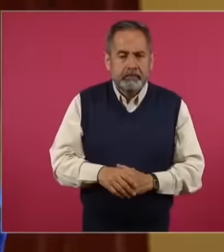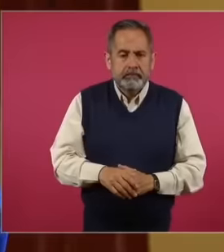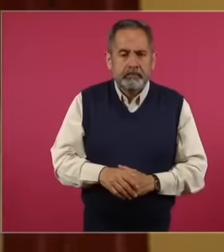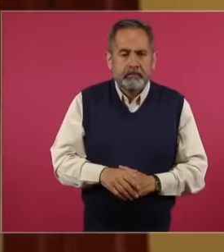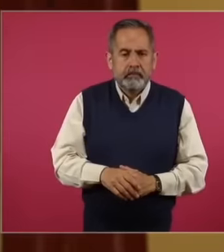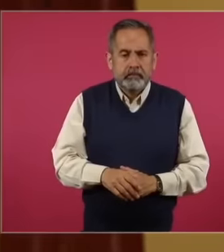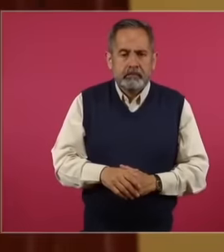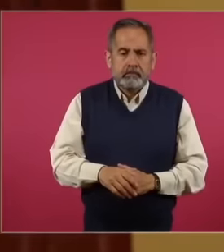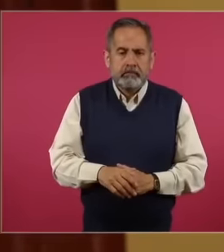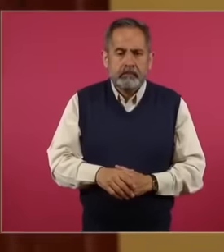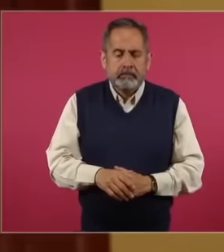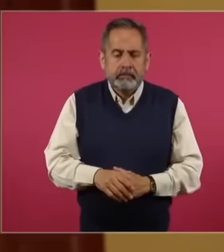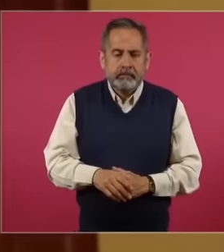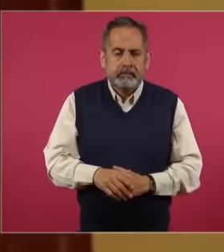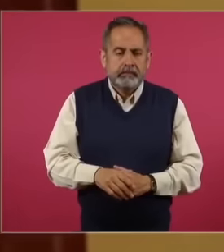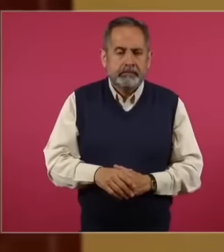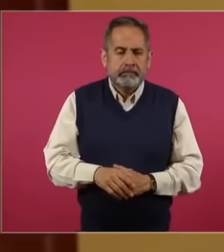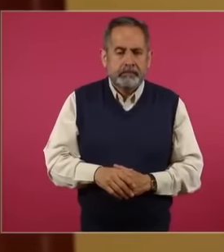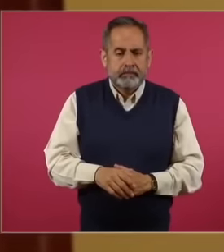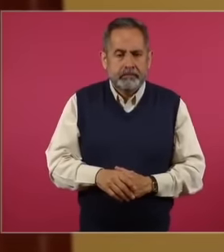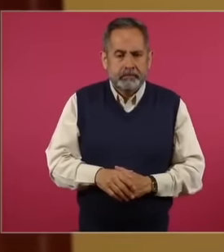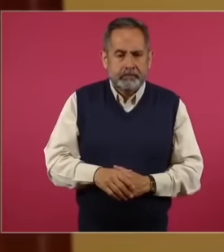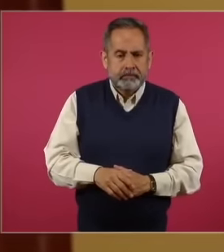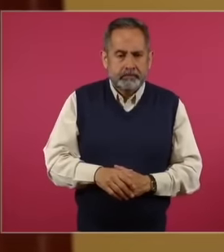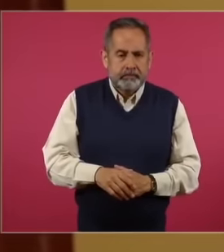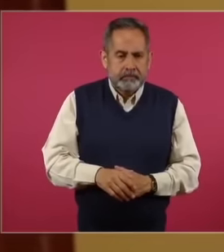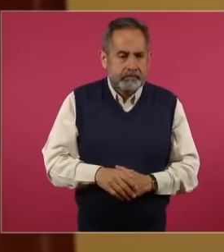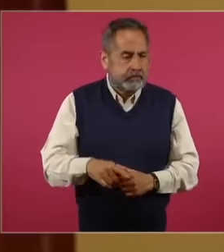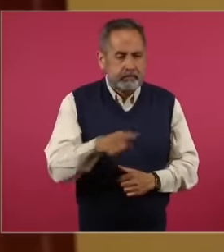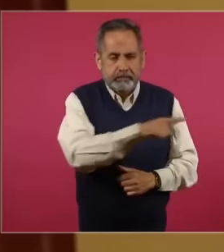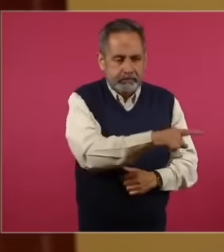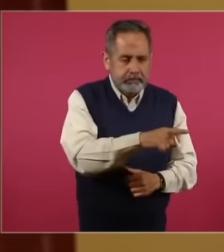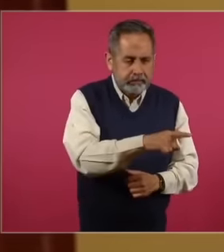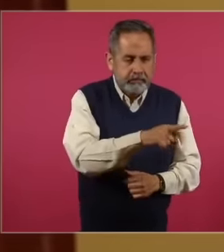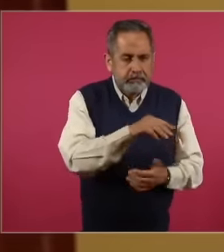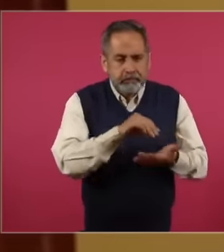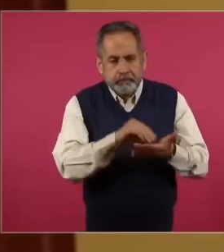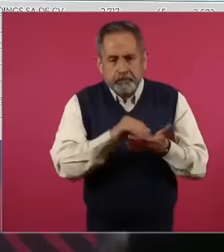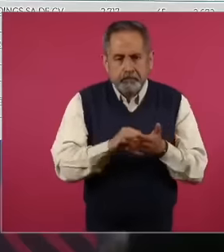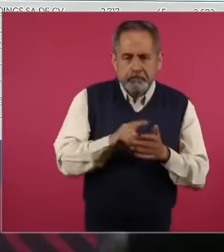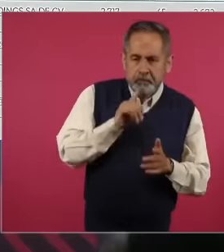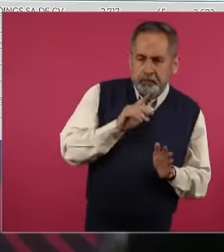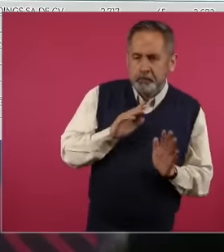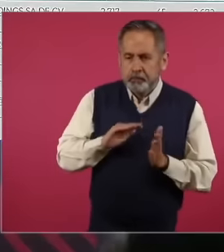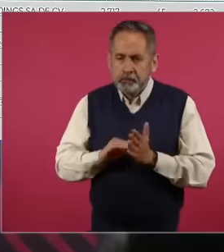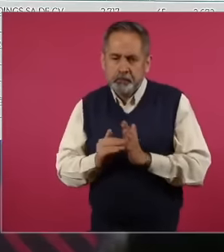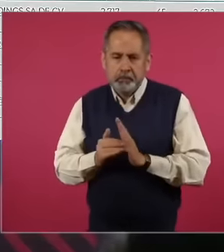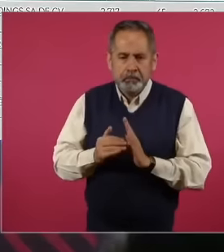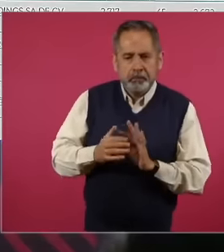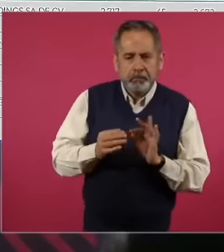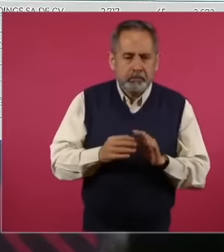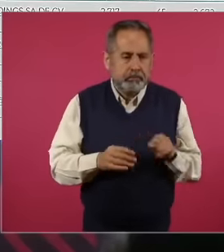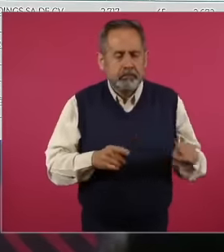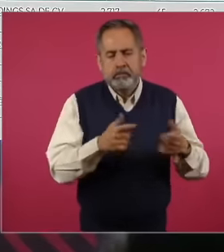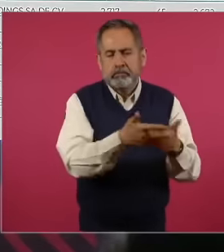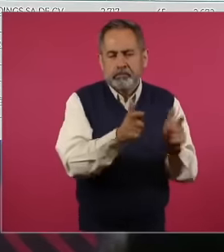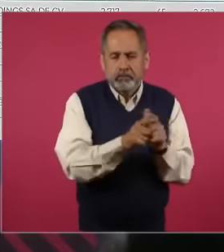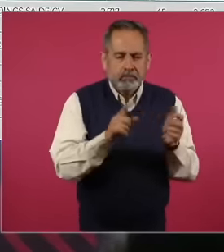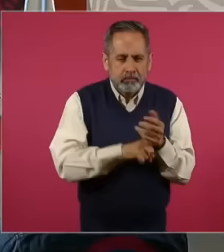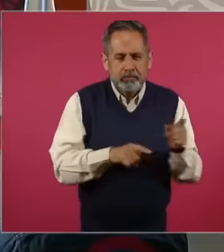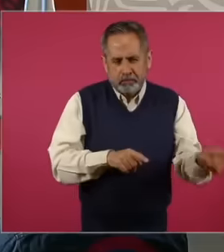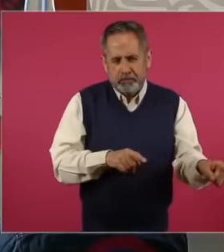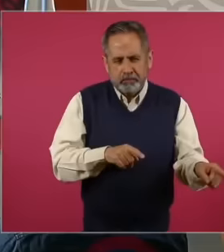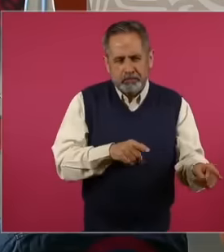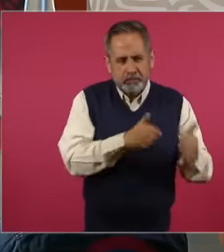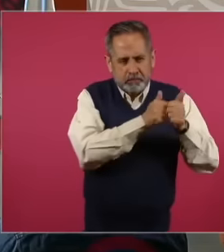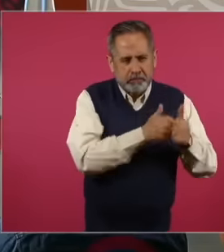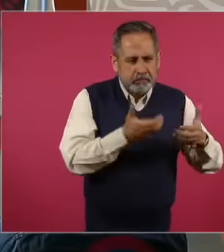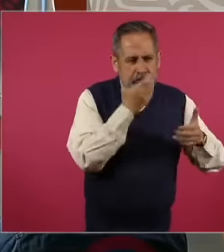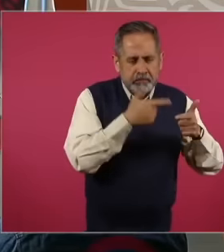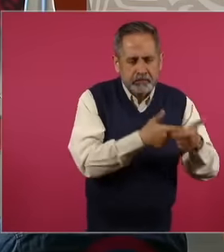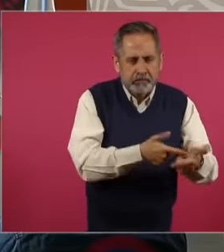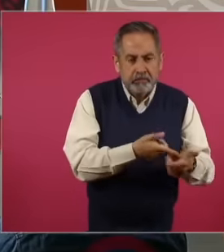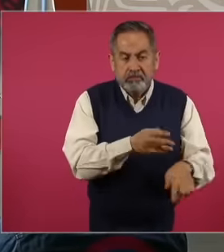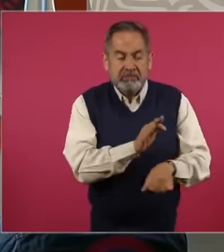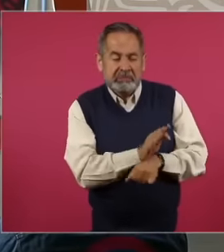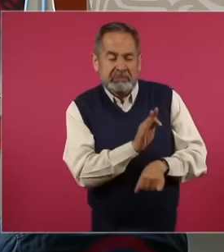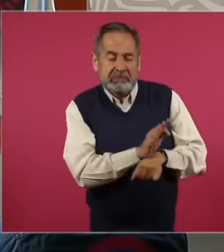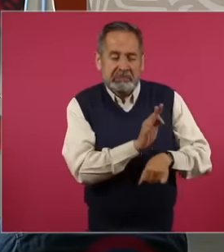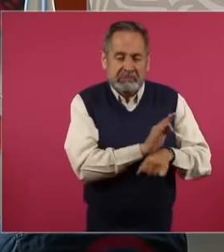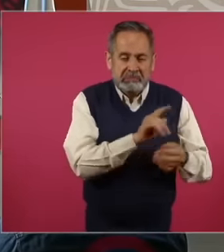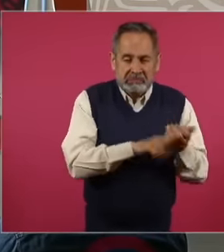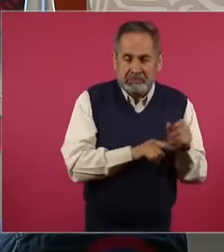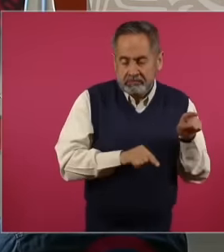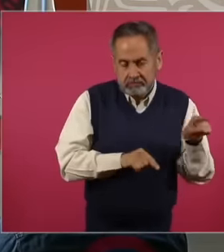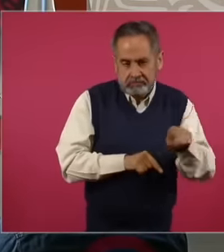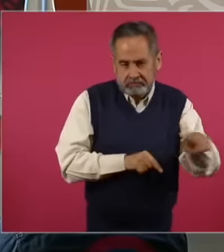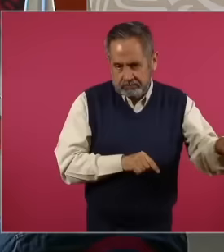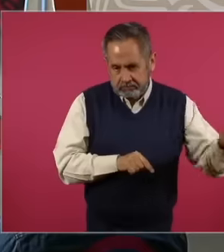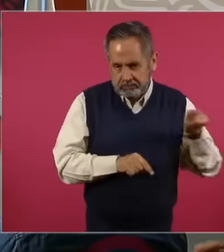the legislators of the conservative bloc were not yet so shameless defending interests as